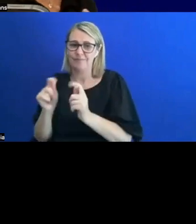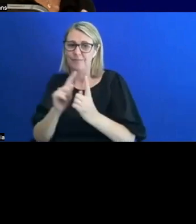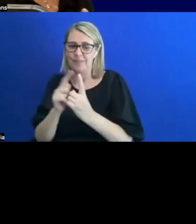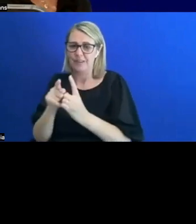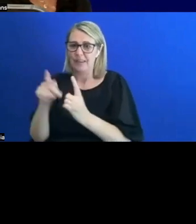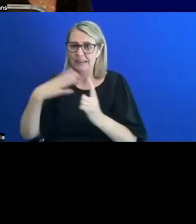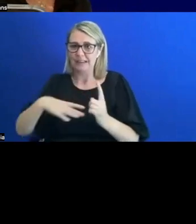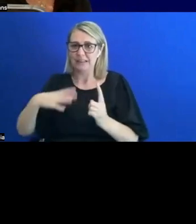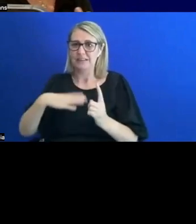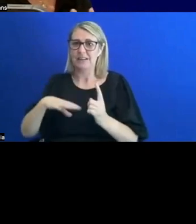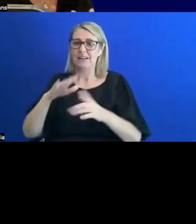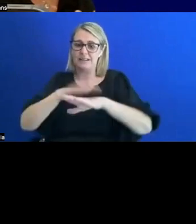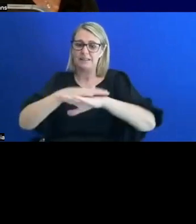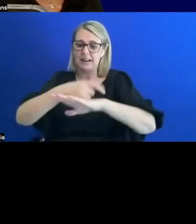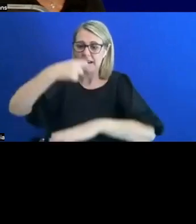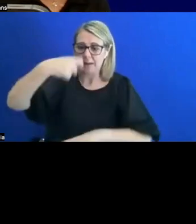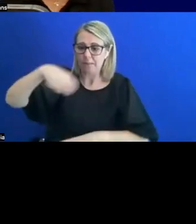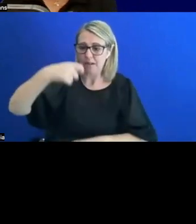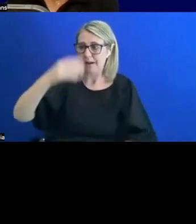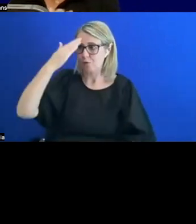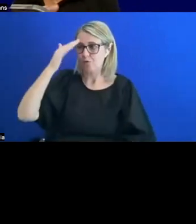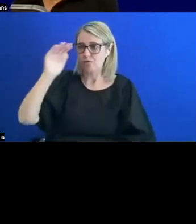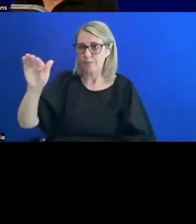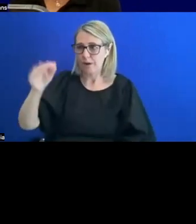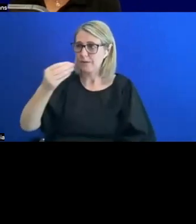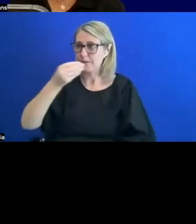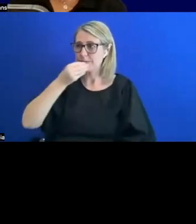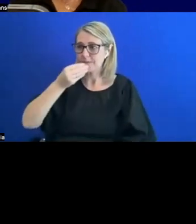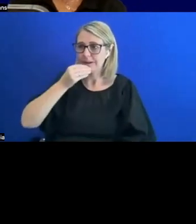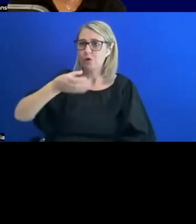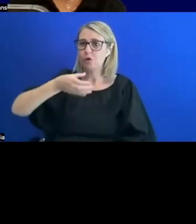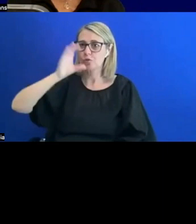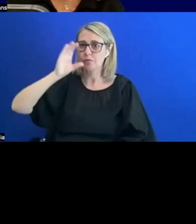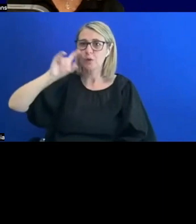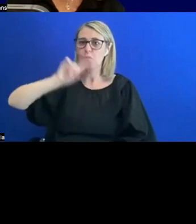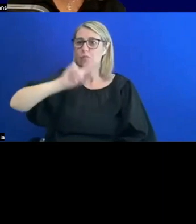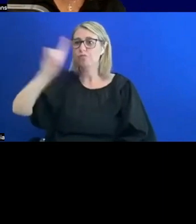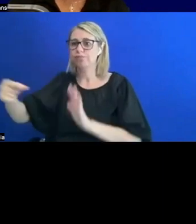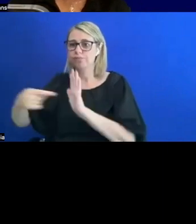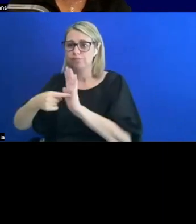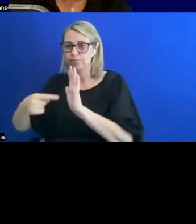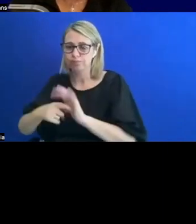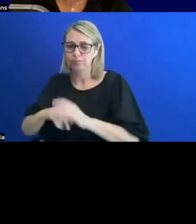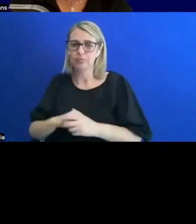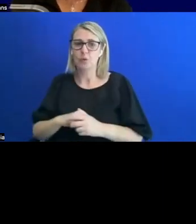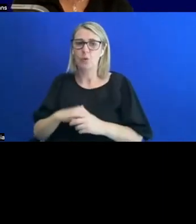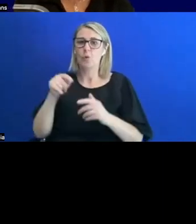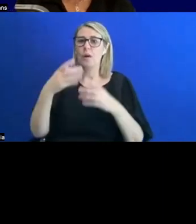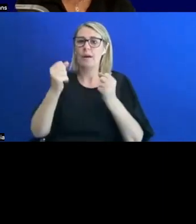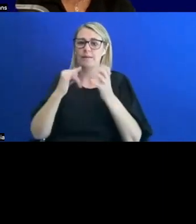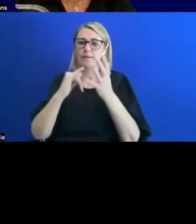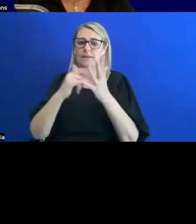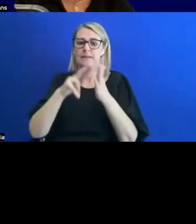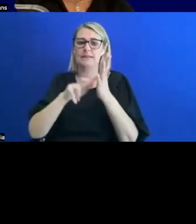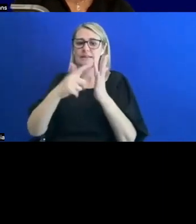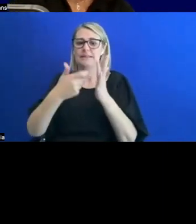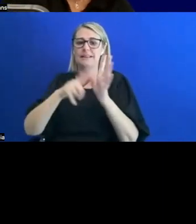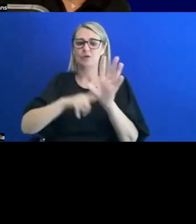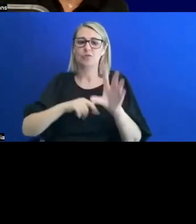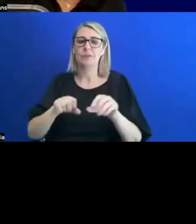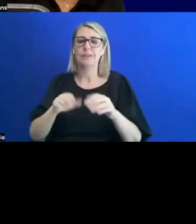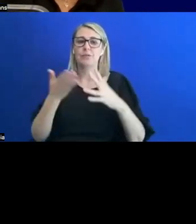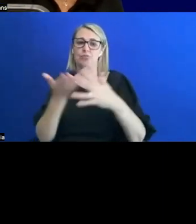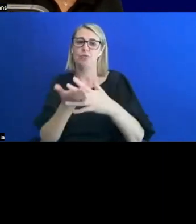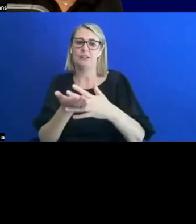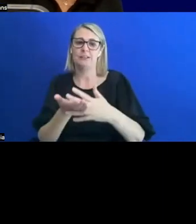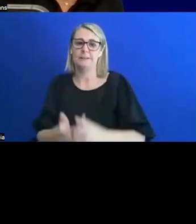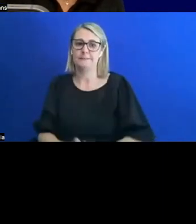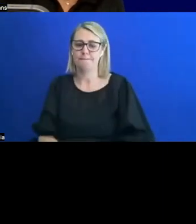alarms to remind an individual to eat, drink or use a bathroom and to take sensory breaks.